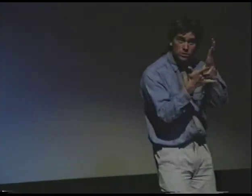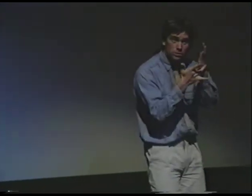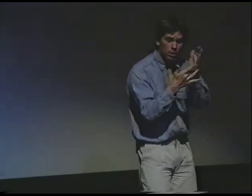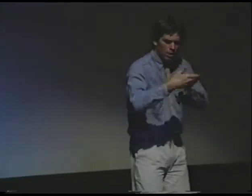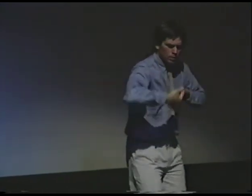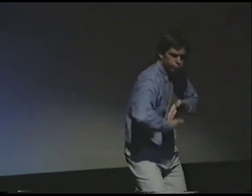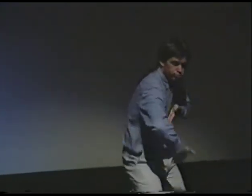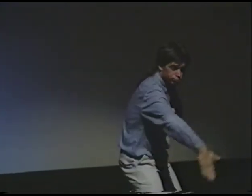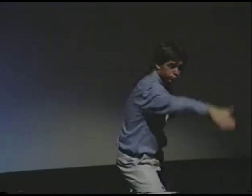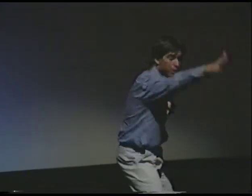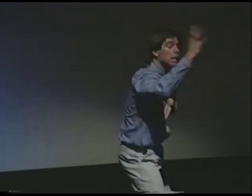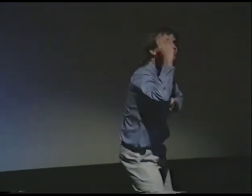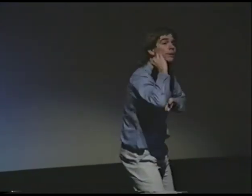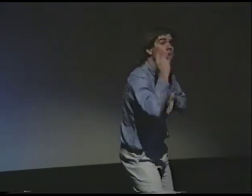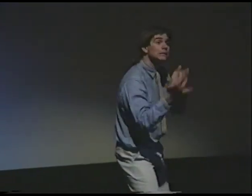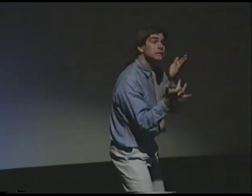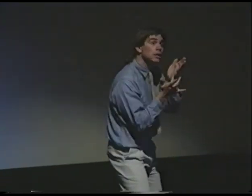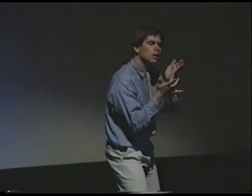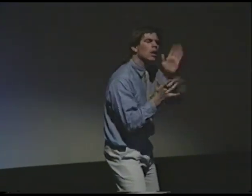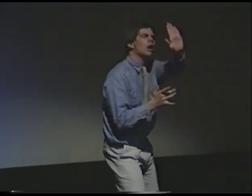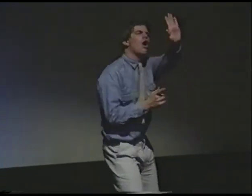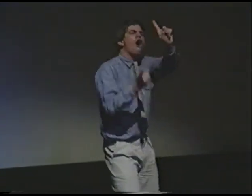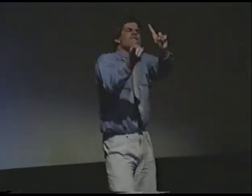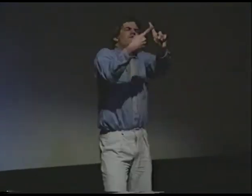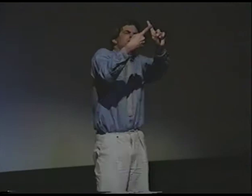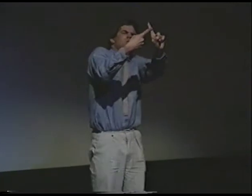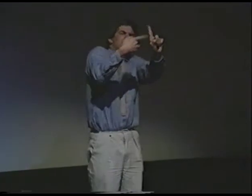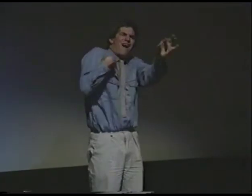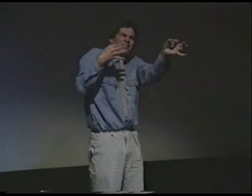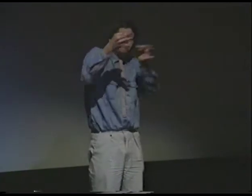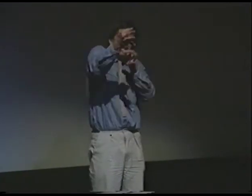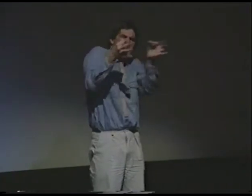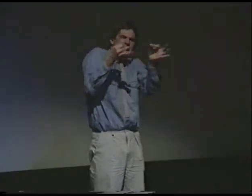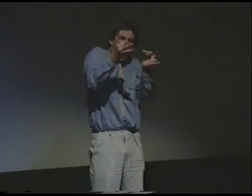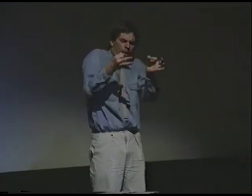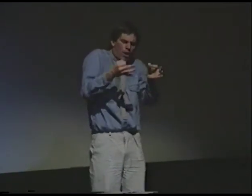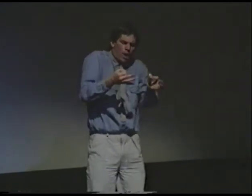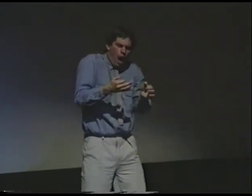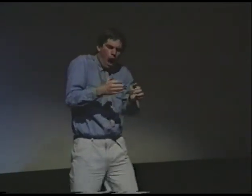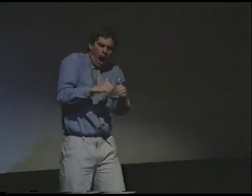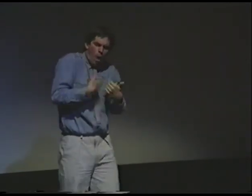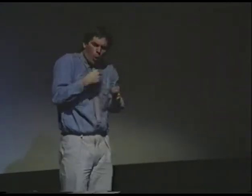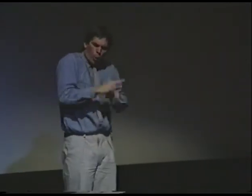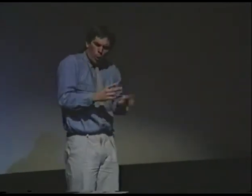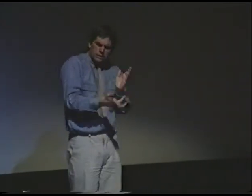Bernard Bragg's technique influenced me a lot. So I'll show you how that happened.